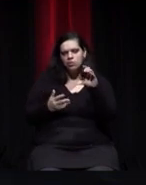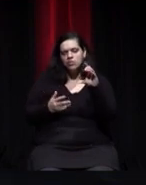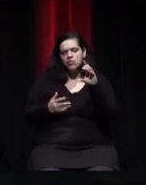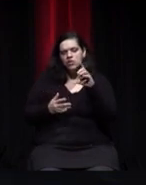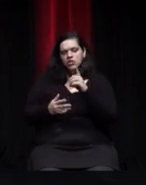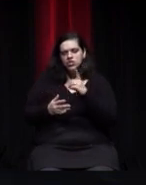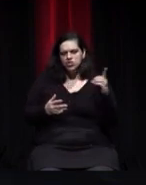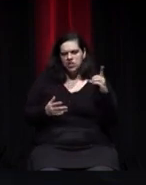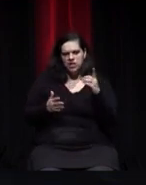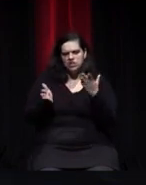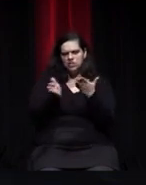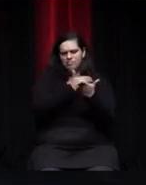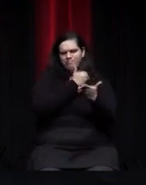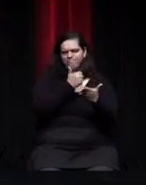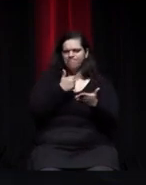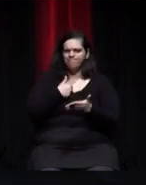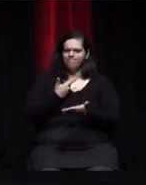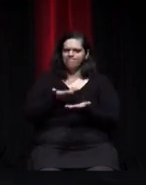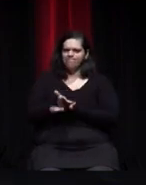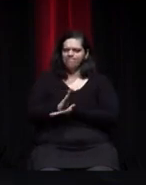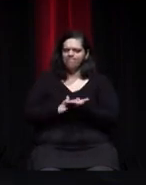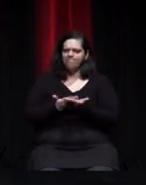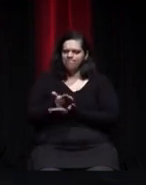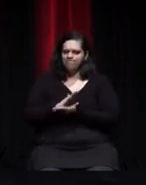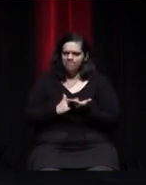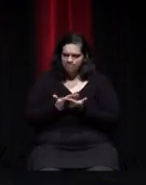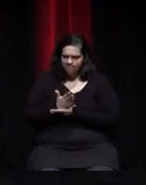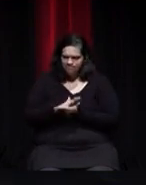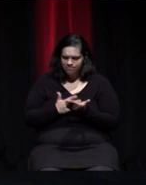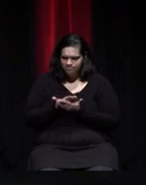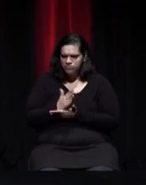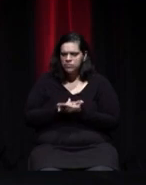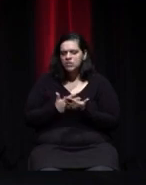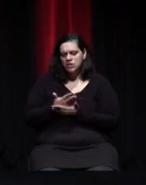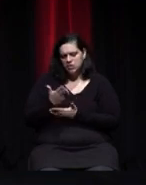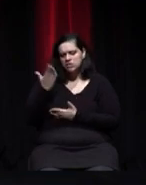and it's bothered me much, although the rules there,